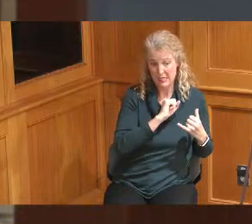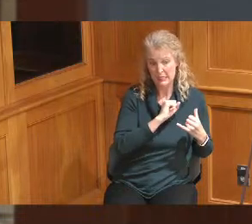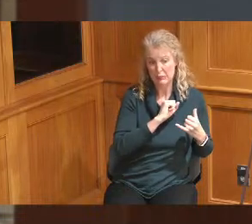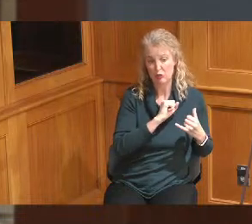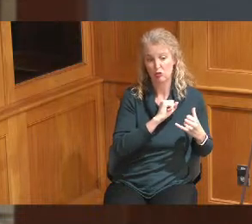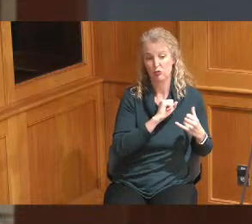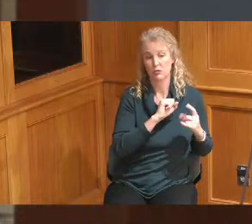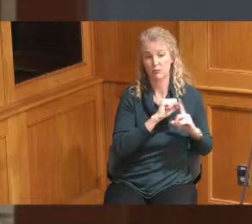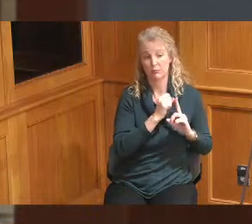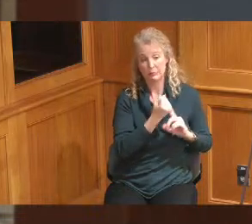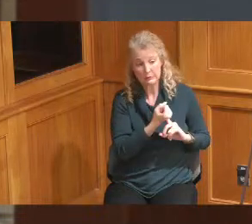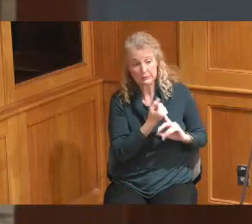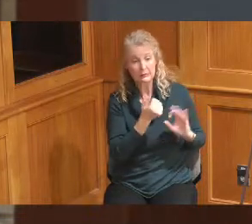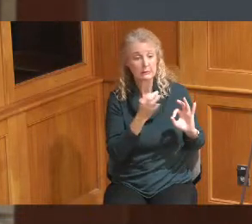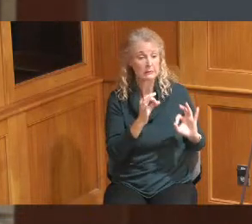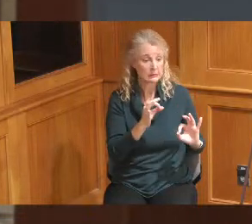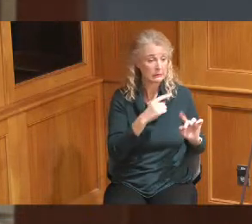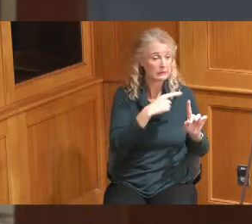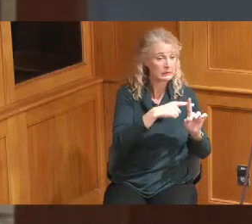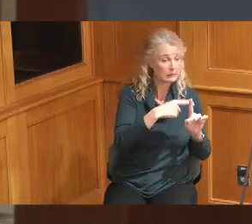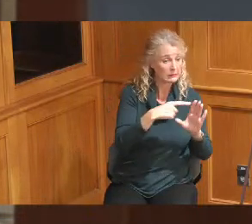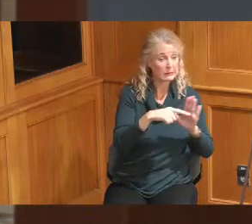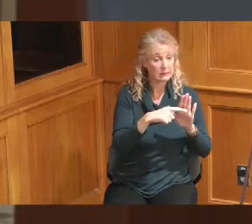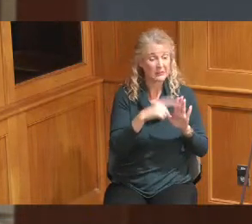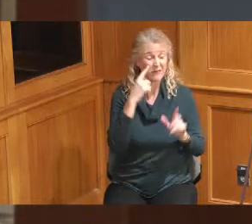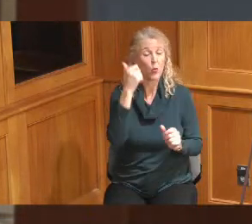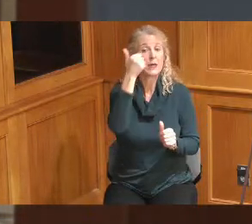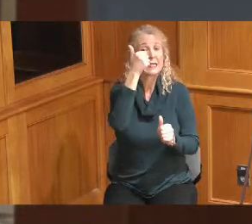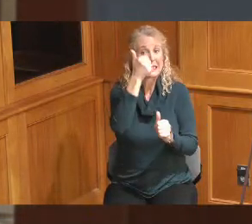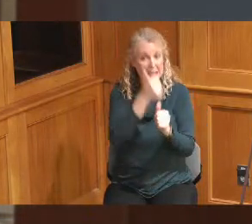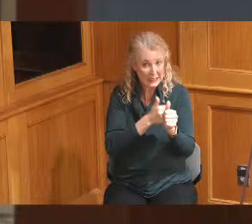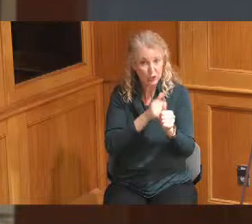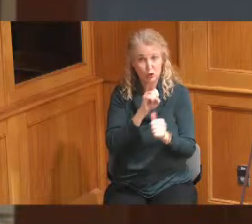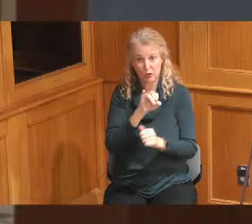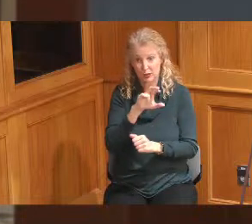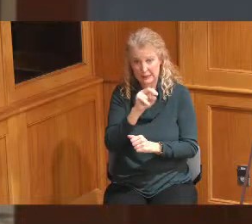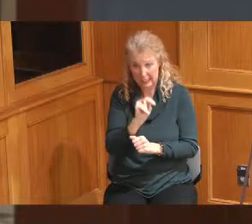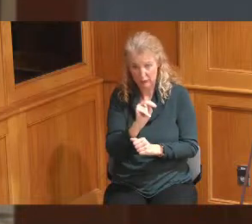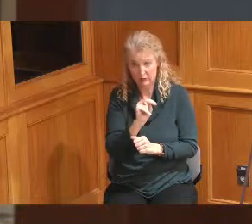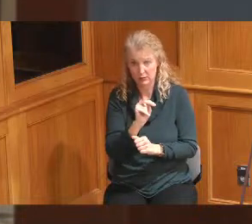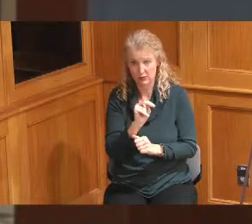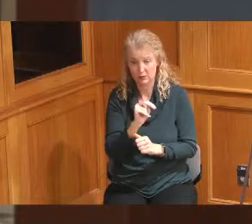system down to the individual siren so that what I want to do is make better data form